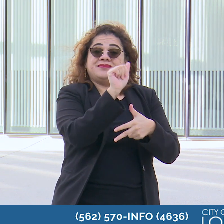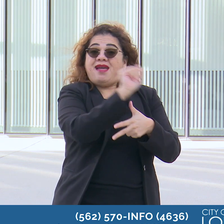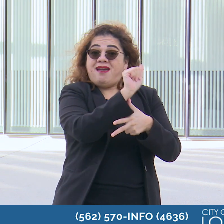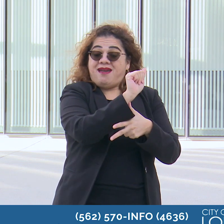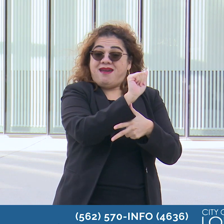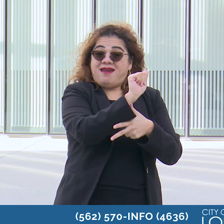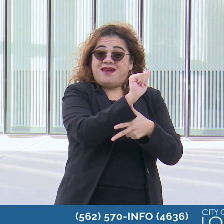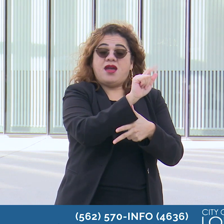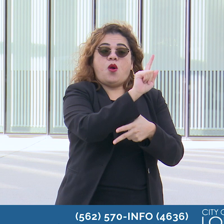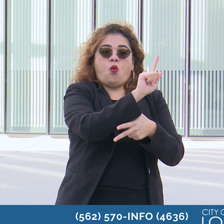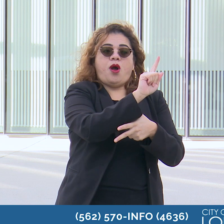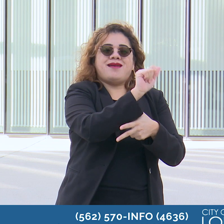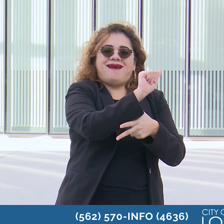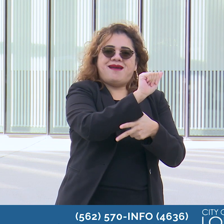A, B, and C.